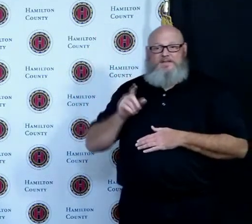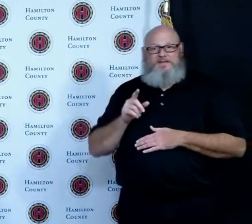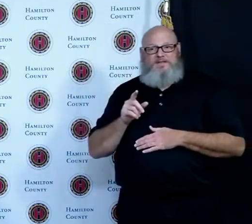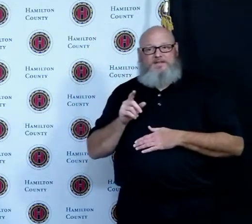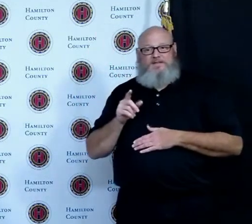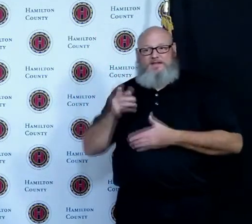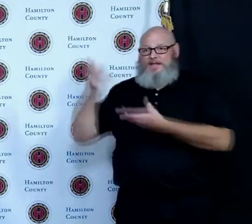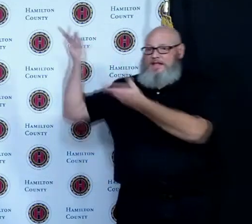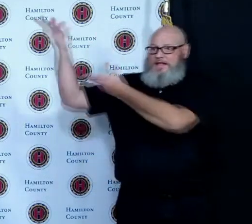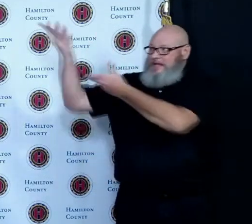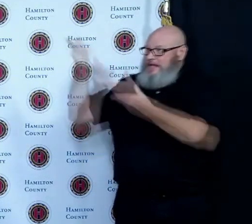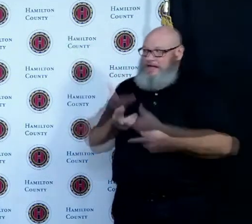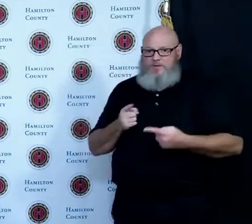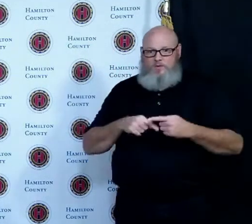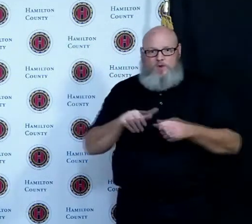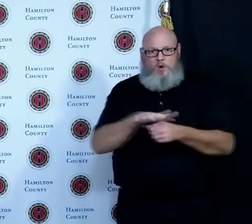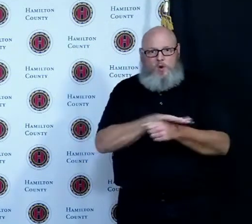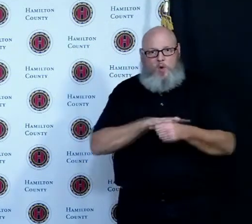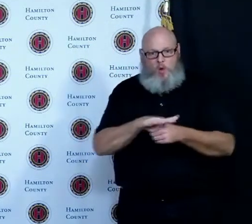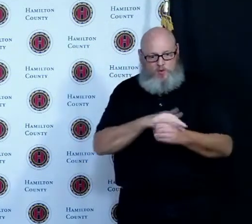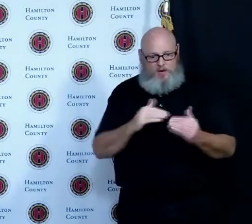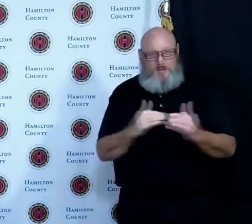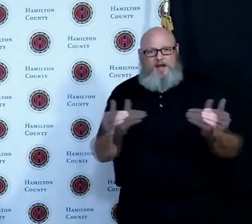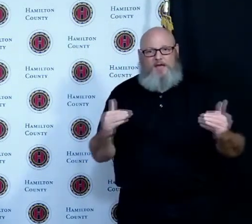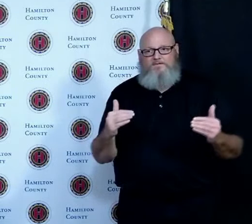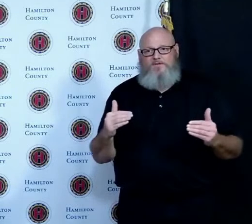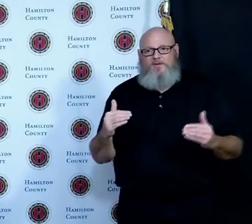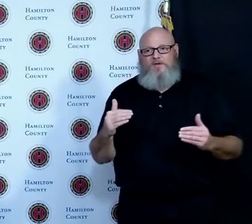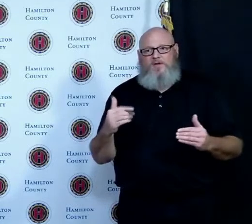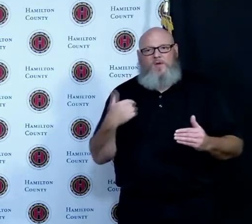is the more I have the better off I'll be prepared and the quicker I can turn around those doses so